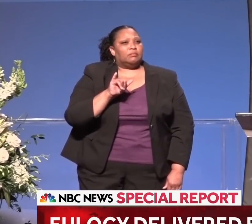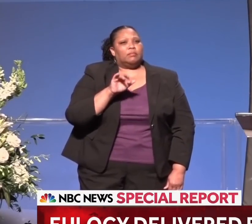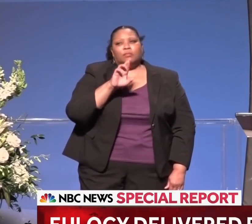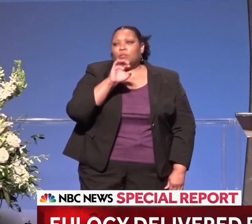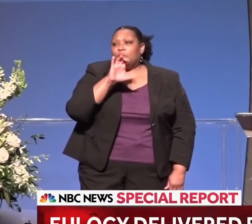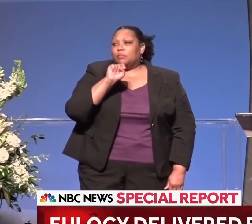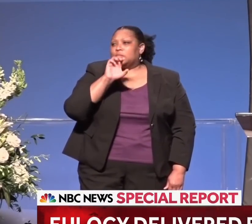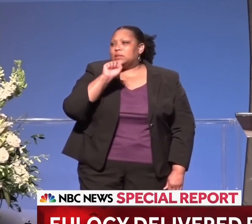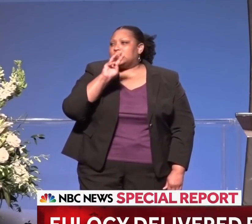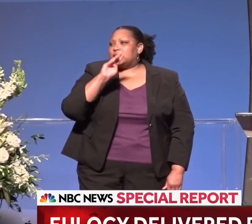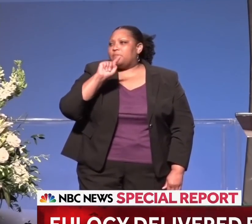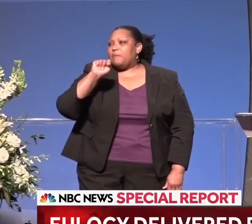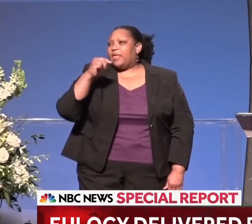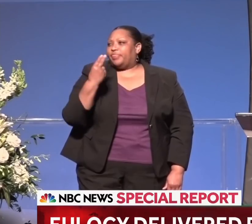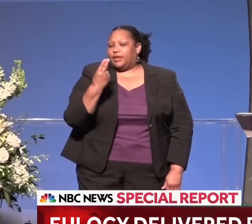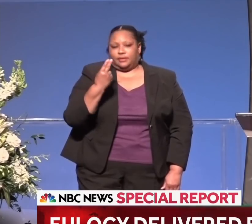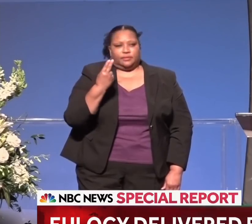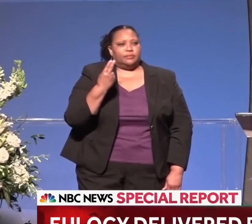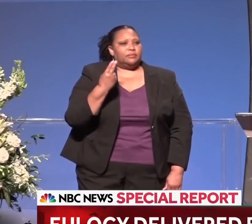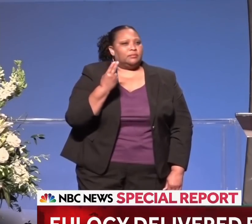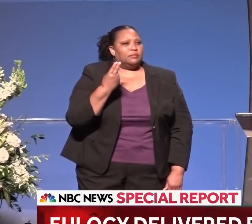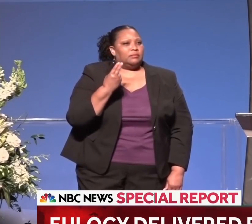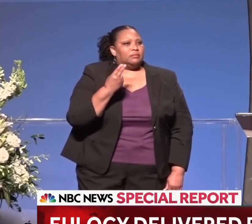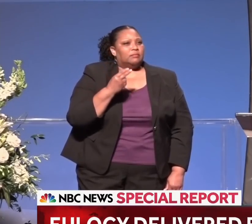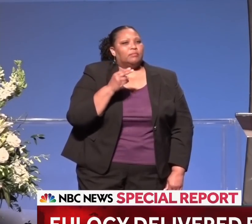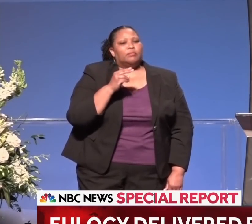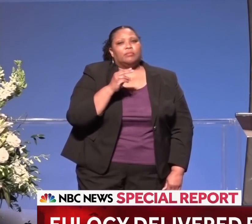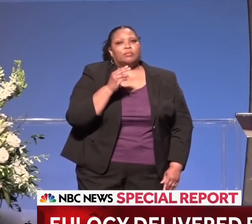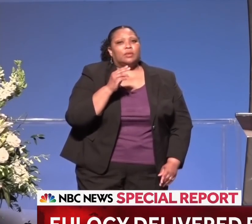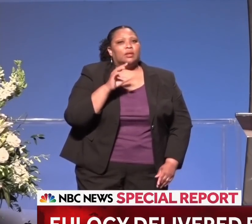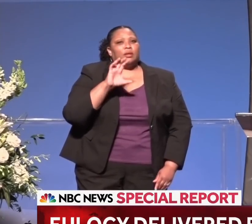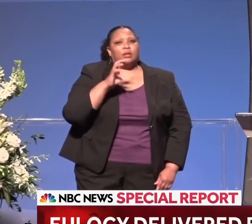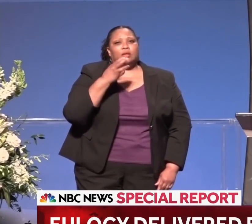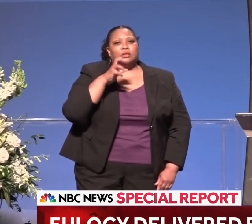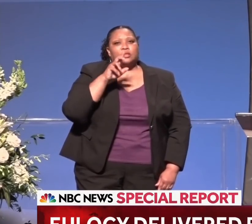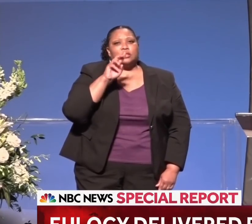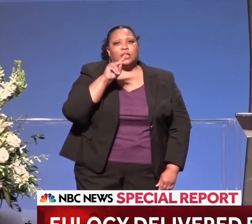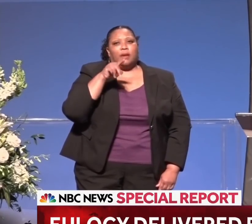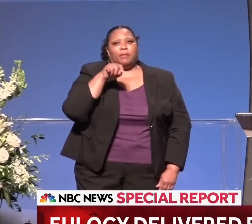EXPENSE. TYLER PERRY AND ROBERT SMITH.